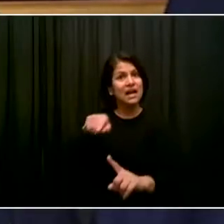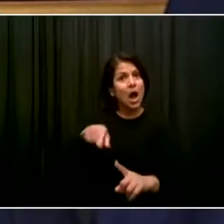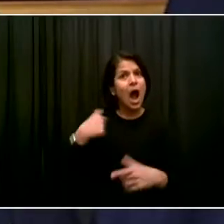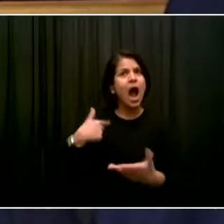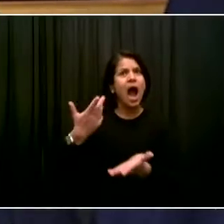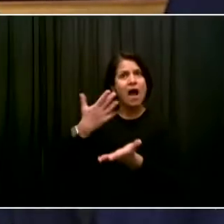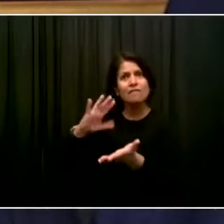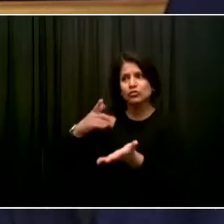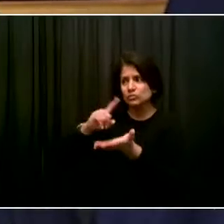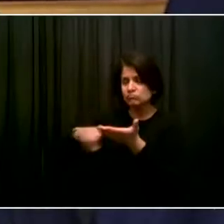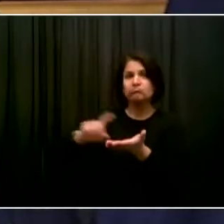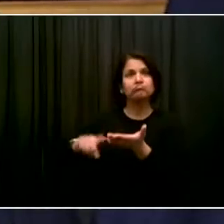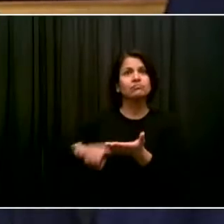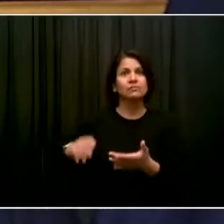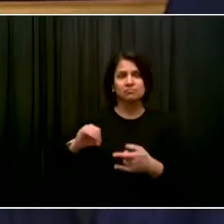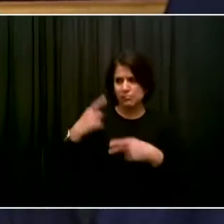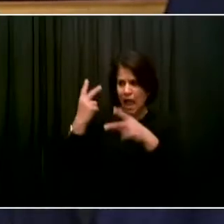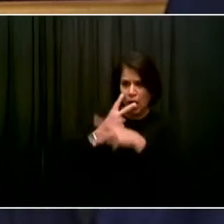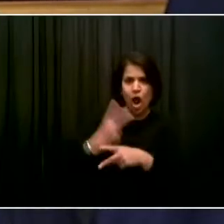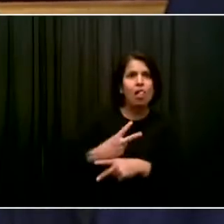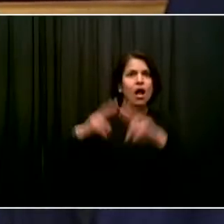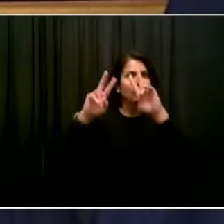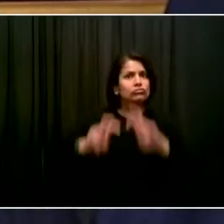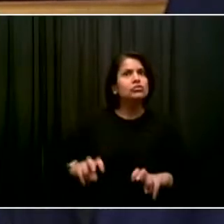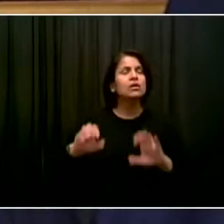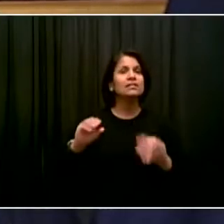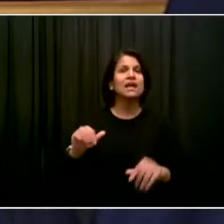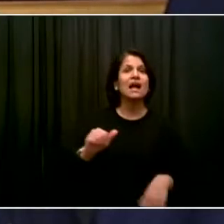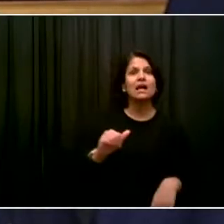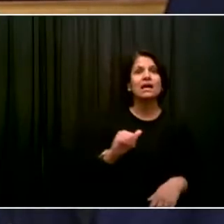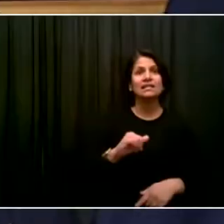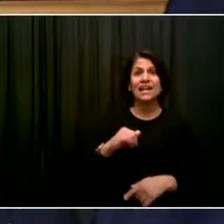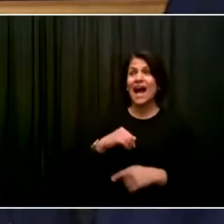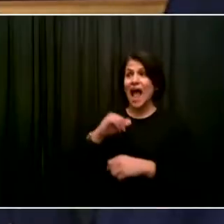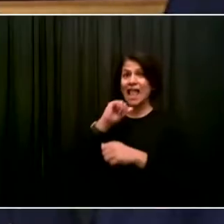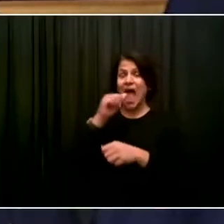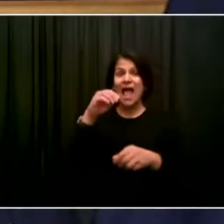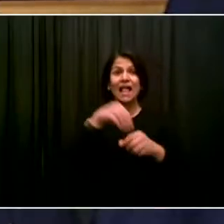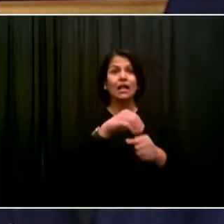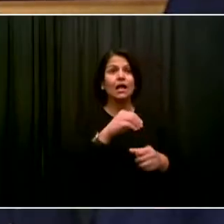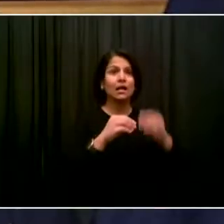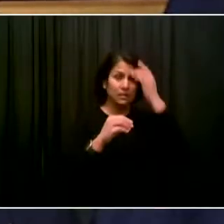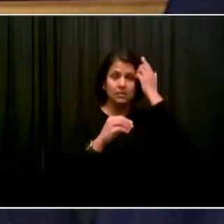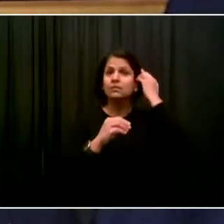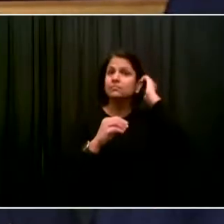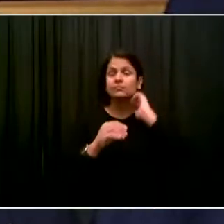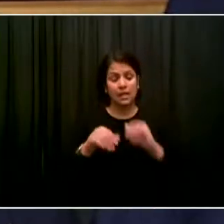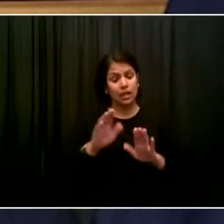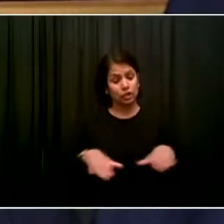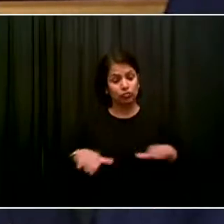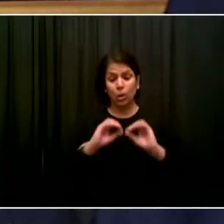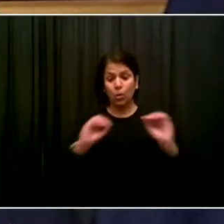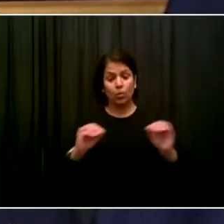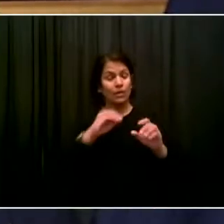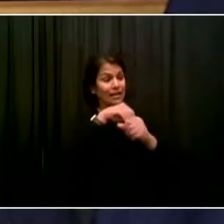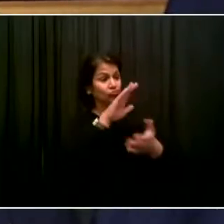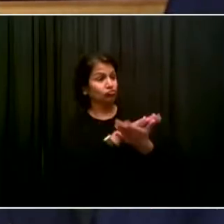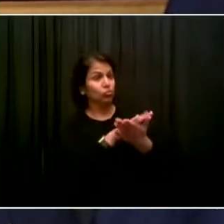THE SAFEST PLACE FOR A CHILD IS IN HSCOOL AND SO WE ARE DIGGING